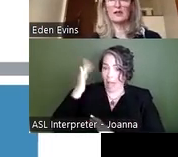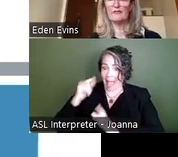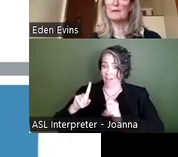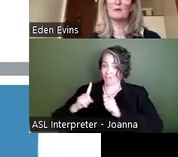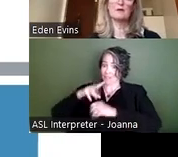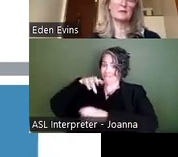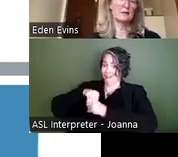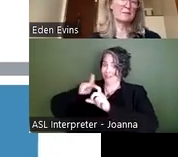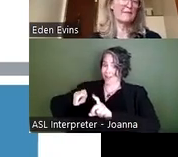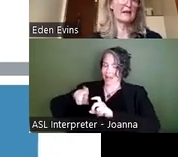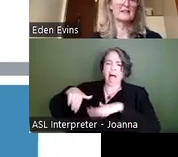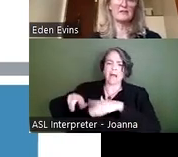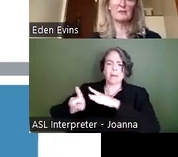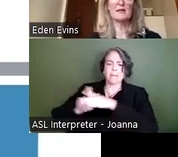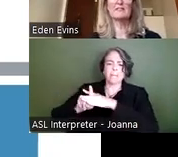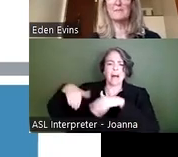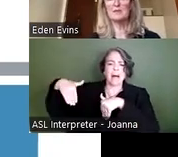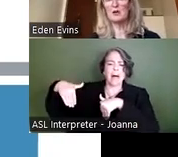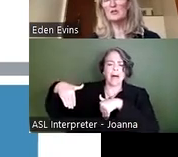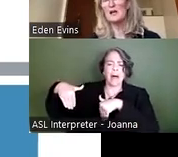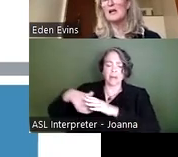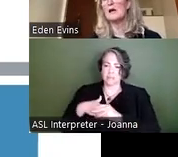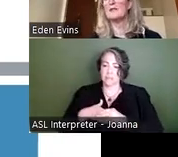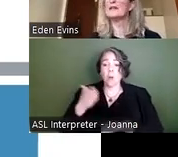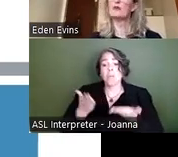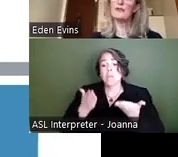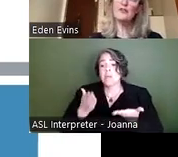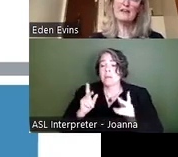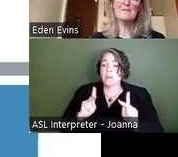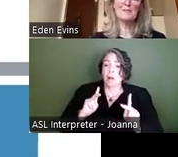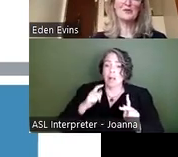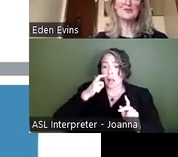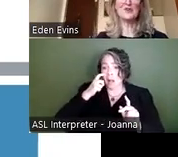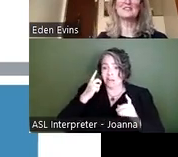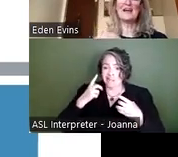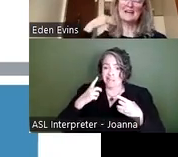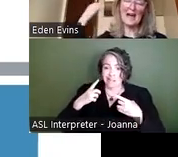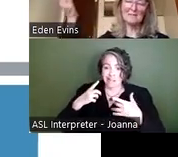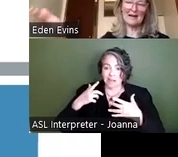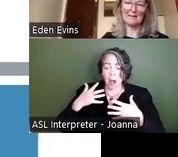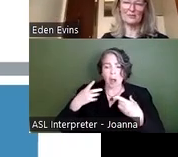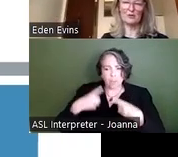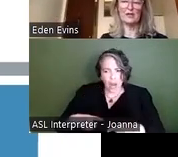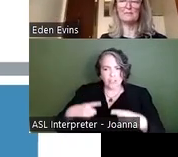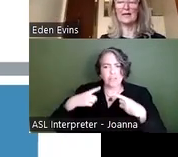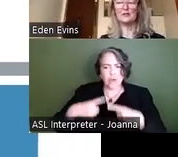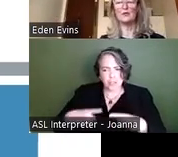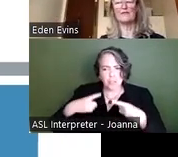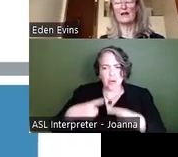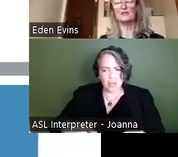like for people that may have had several depressive episodes and they don't know that they have bipolar disorder because they haven't had a manic episode yet, but they do have that.